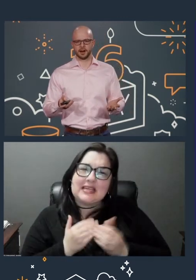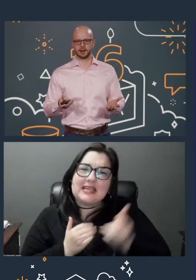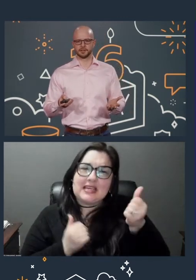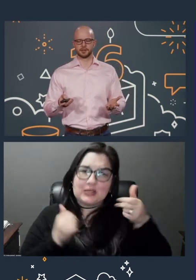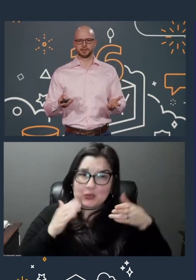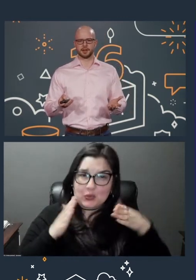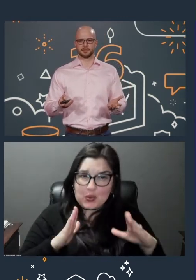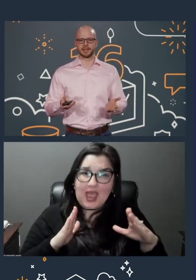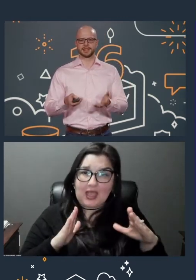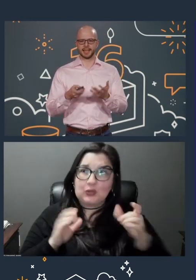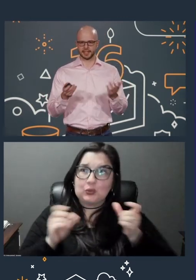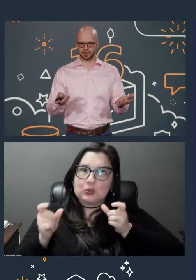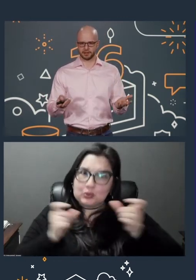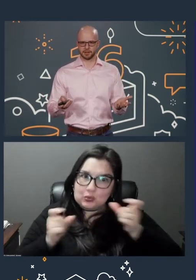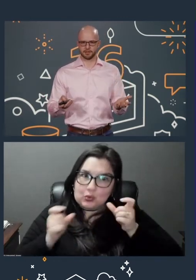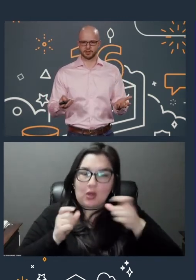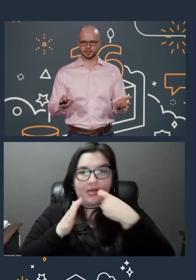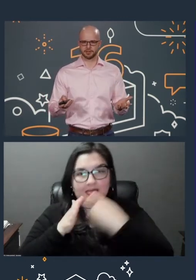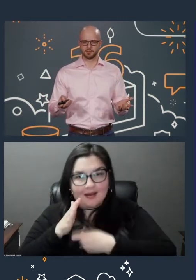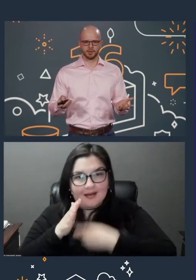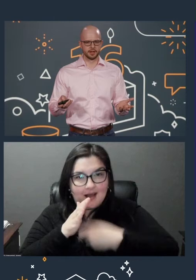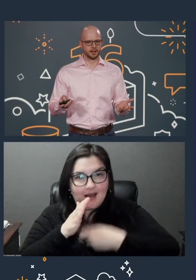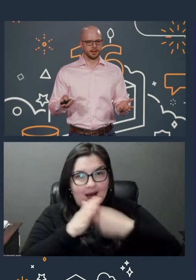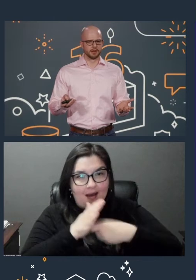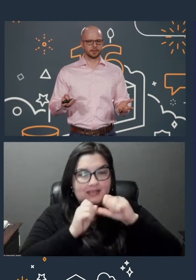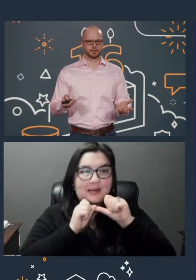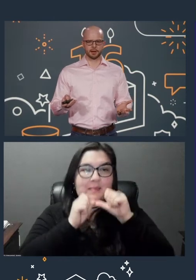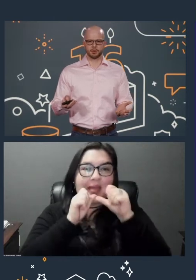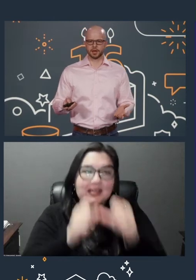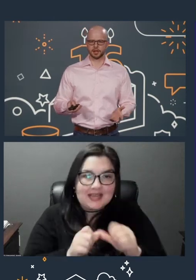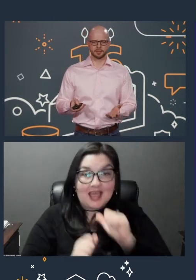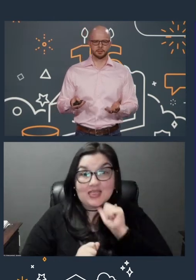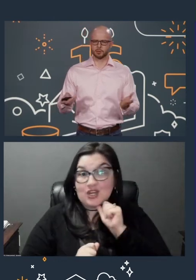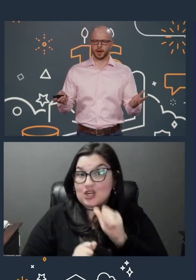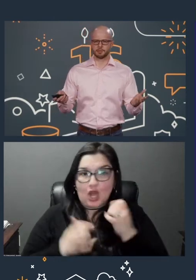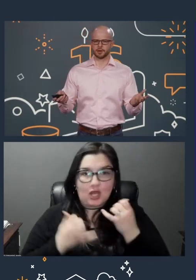of maintaining non-current versions. For example, a customer might want